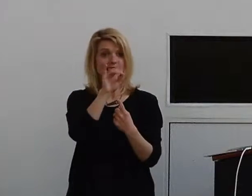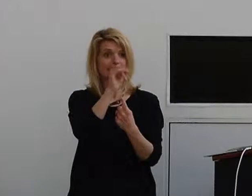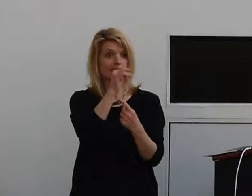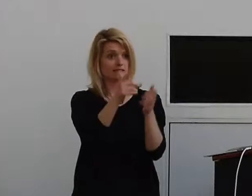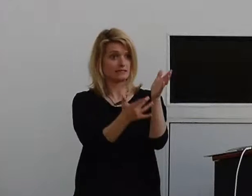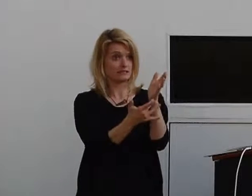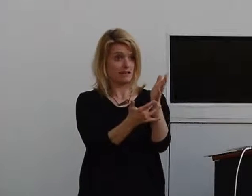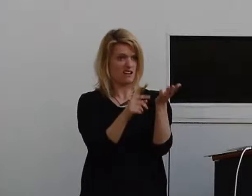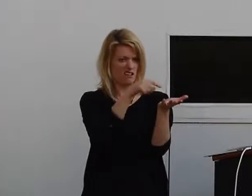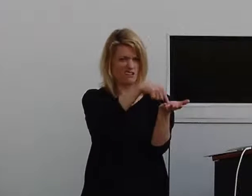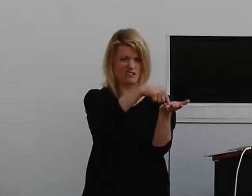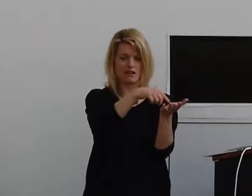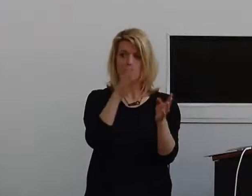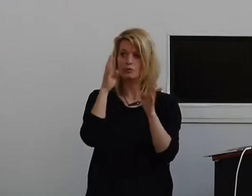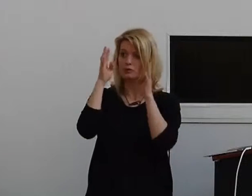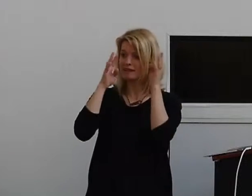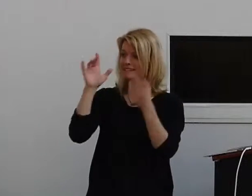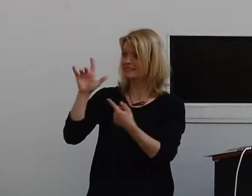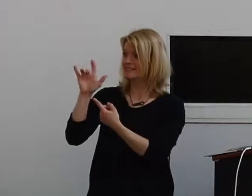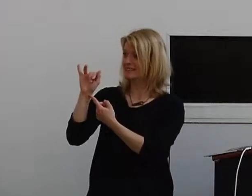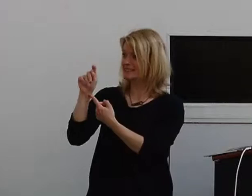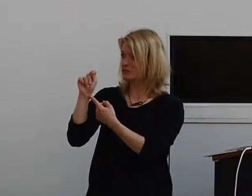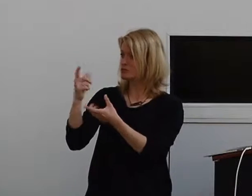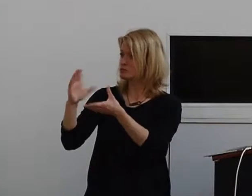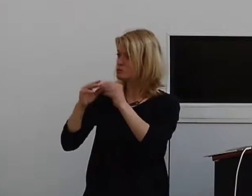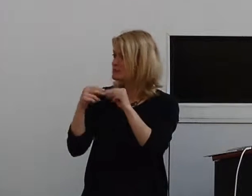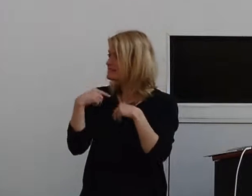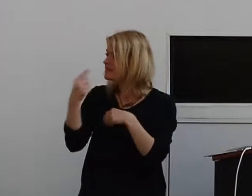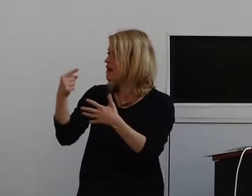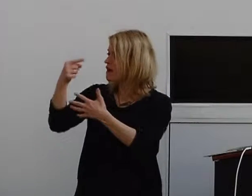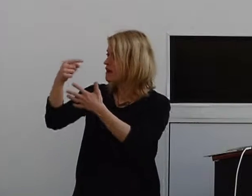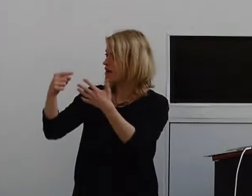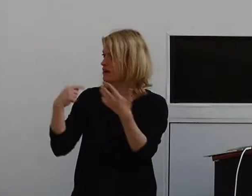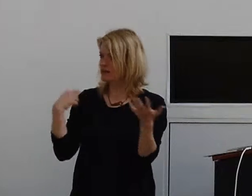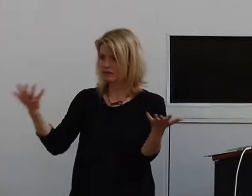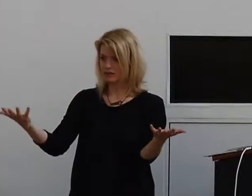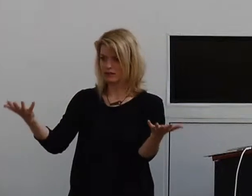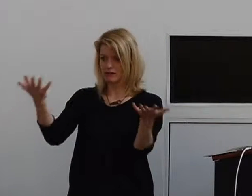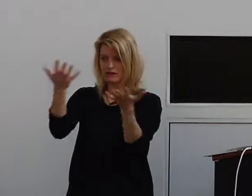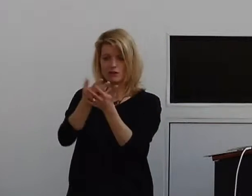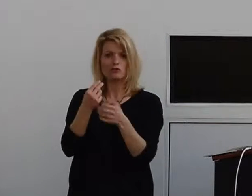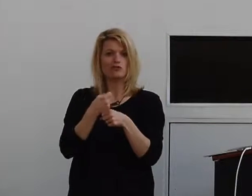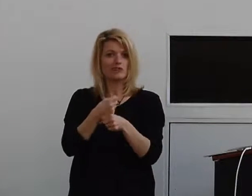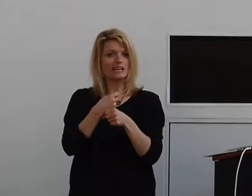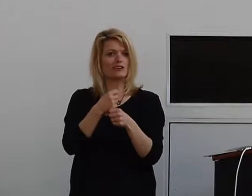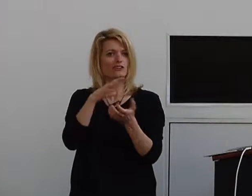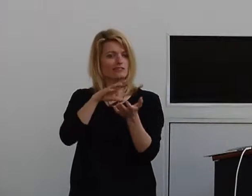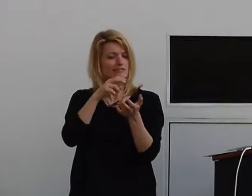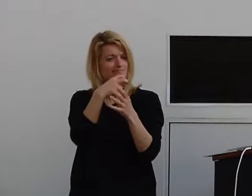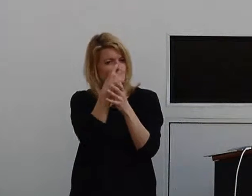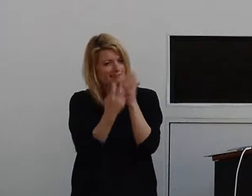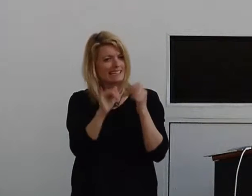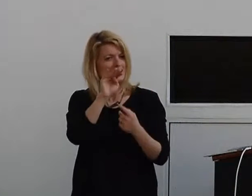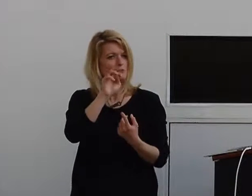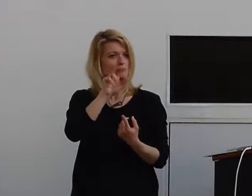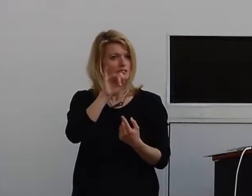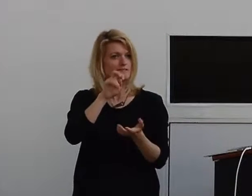Our ongoing mission has been to take digital technology and merge it with a creative literature, such as storytelling, to create immersive learning experiences